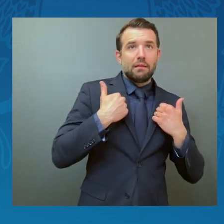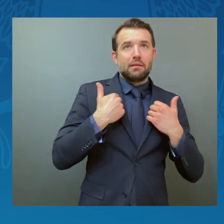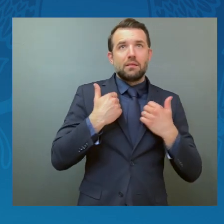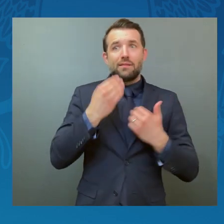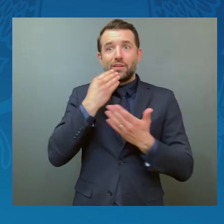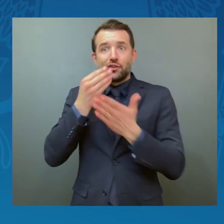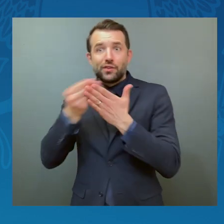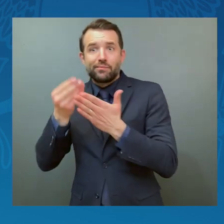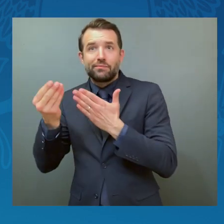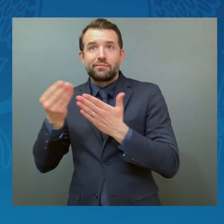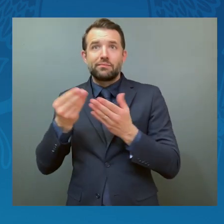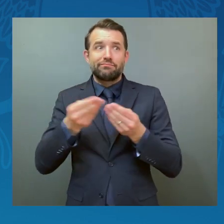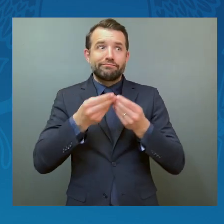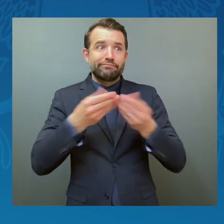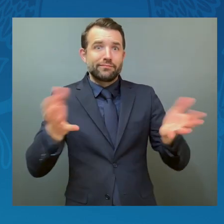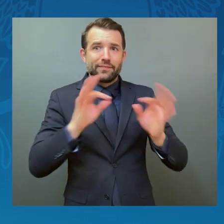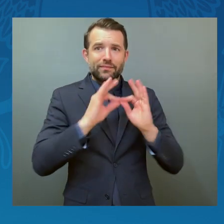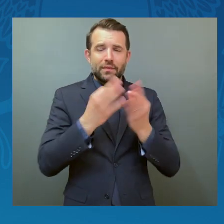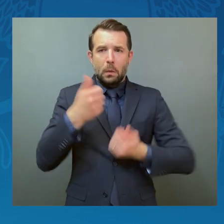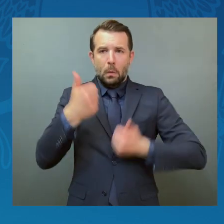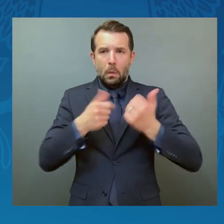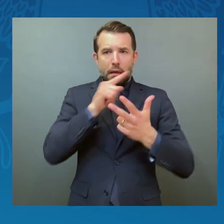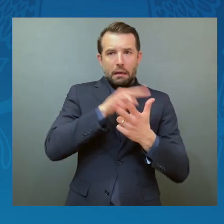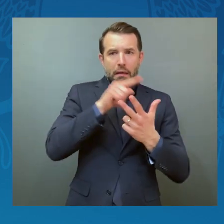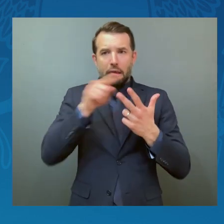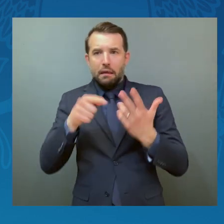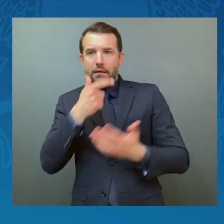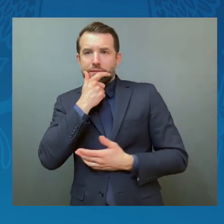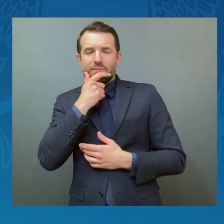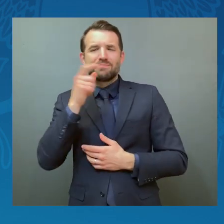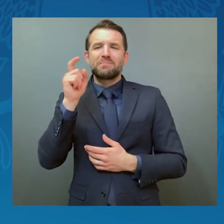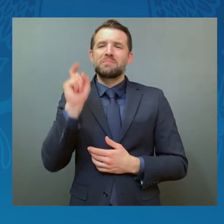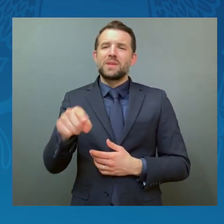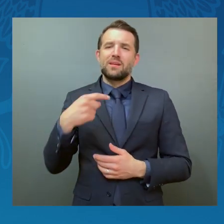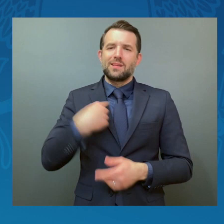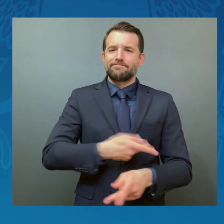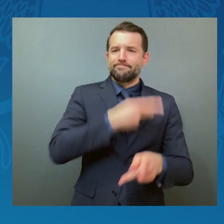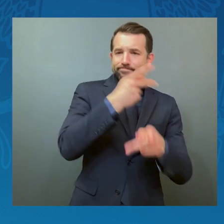On our watch, they never will. Thank you to a great VA staff,